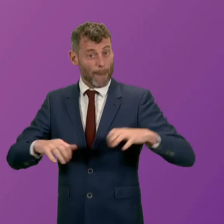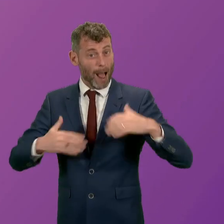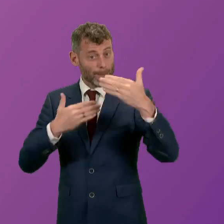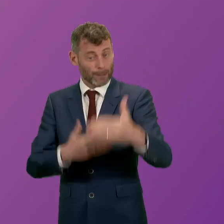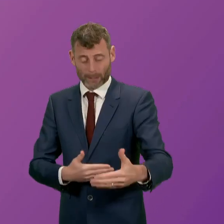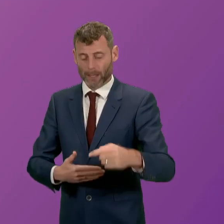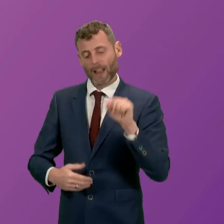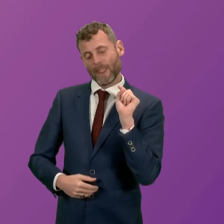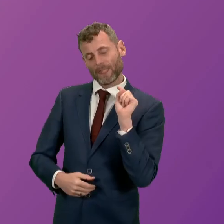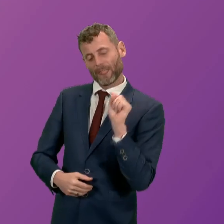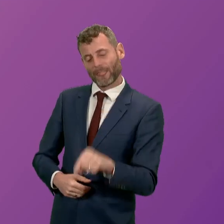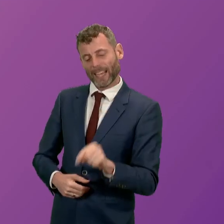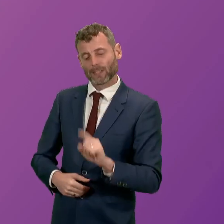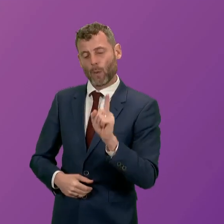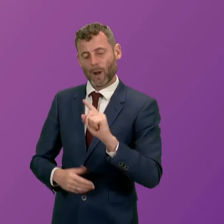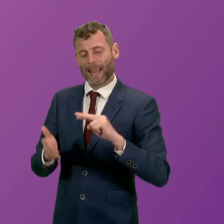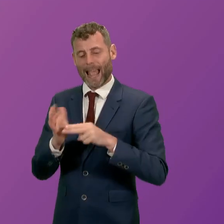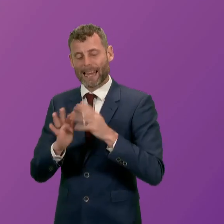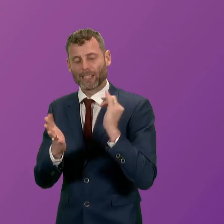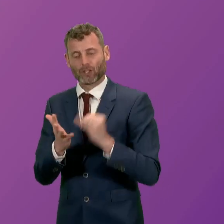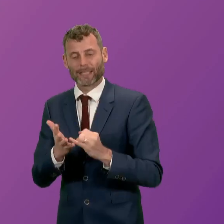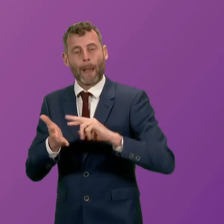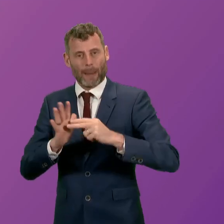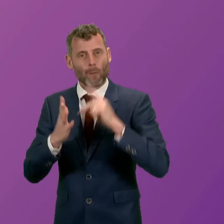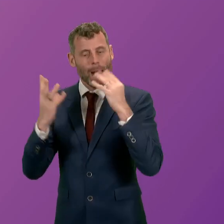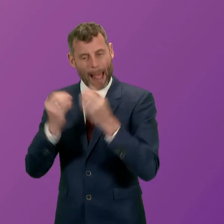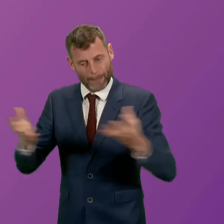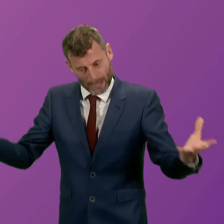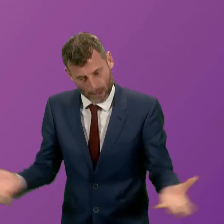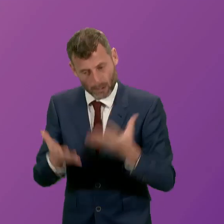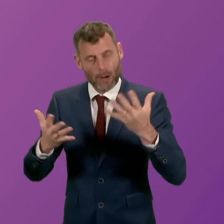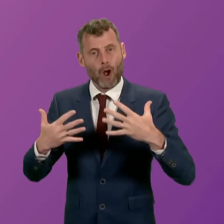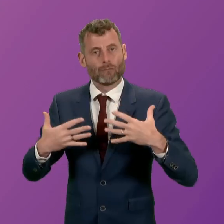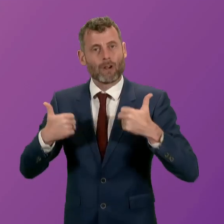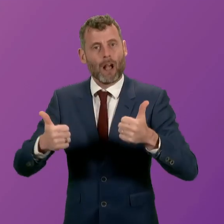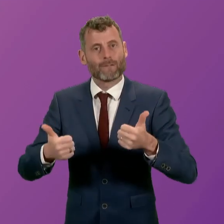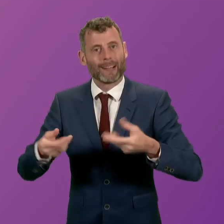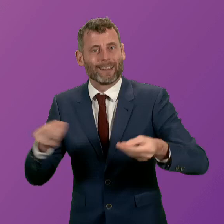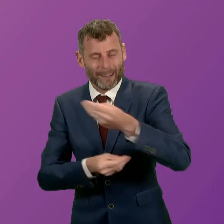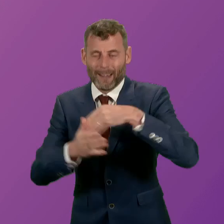“drive the recovery of our NHS, not just to its pre-pandemic level but beyond.”